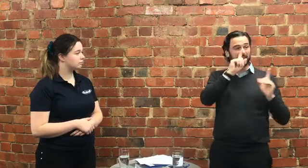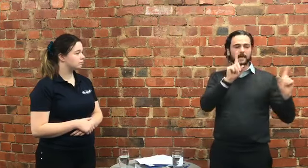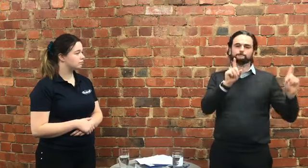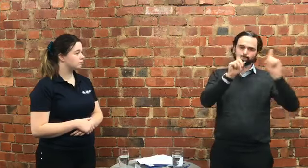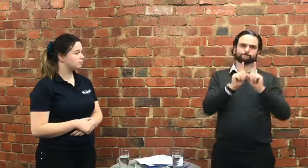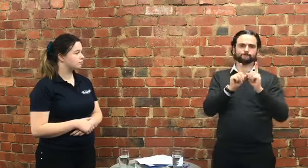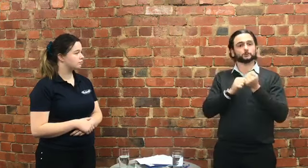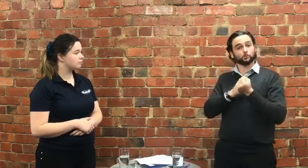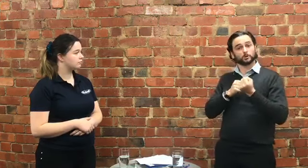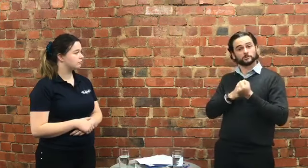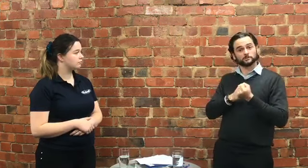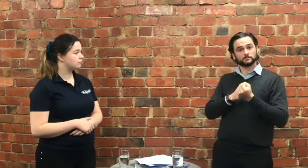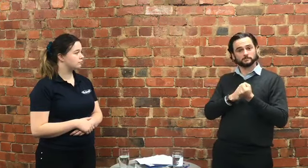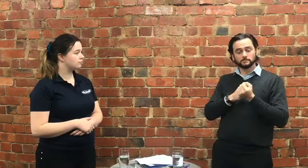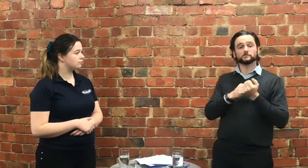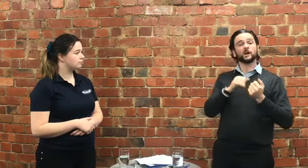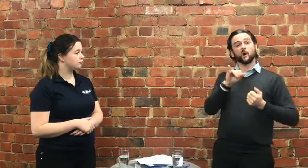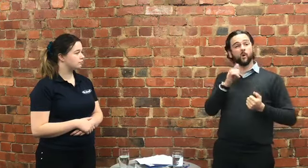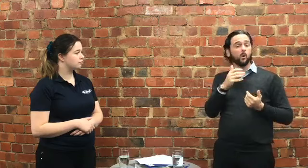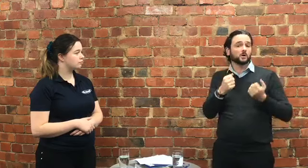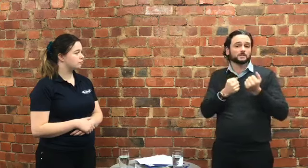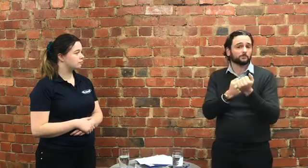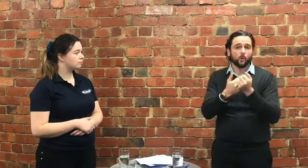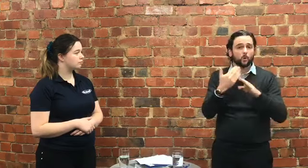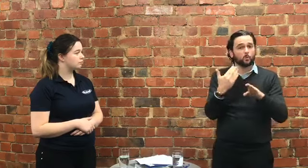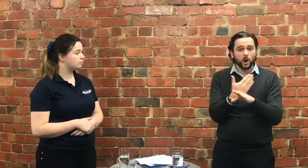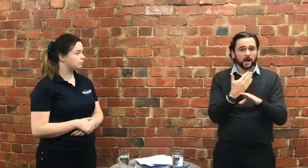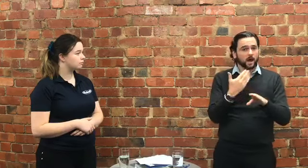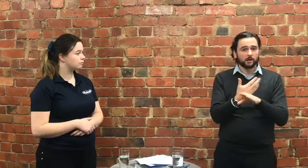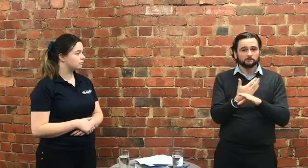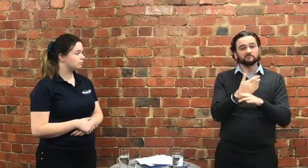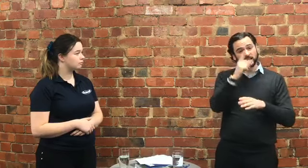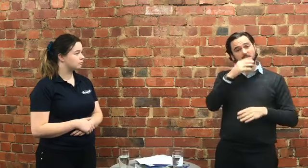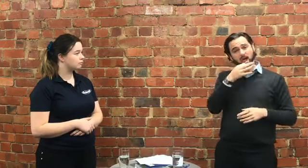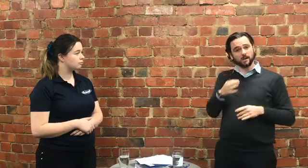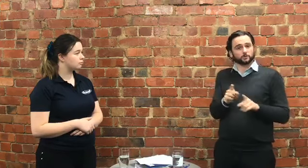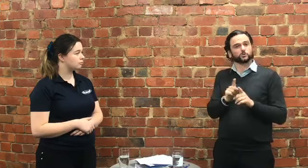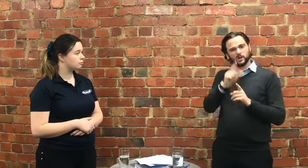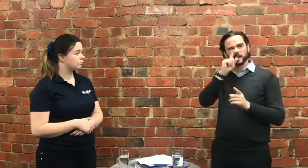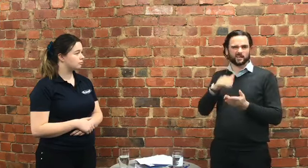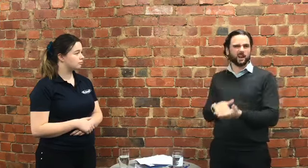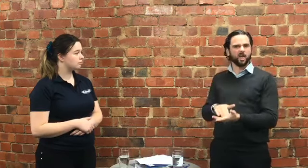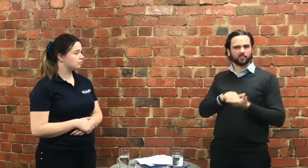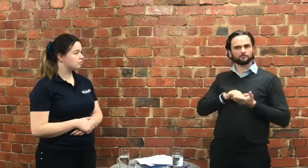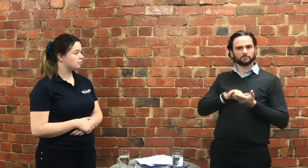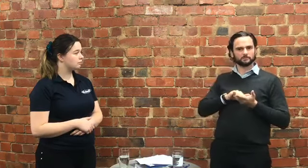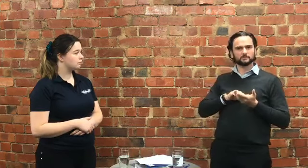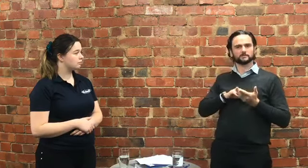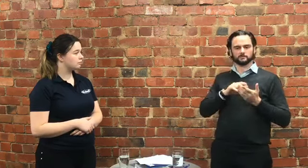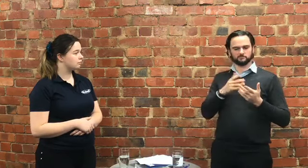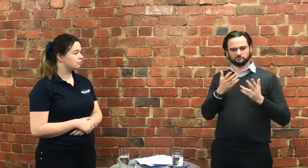or the services yourself, you can ask for support co-ordination. You can ask for a support worker as well